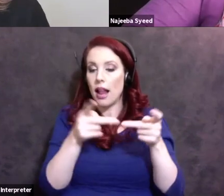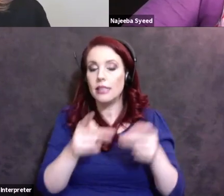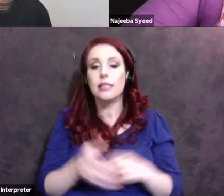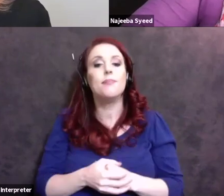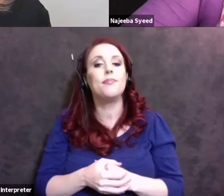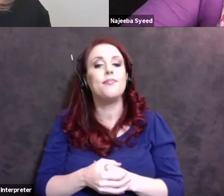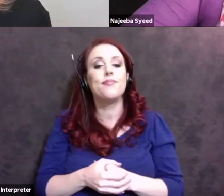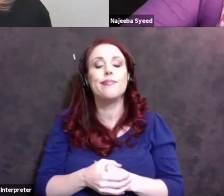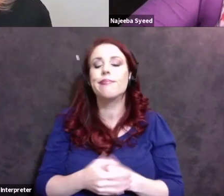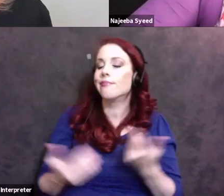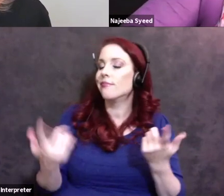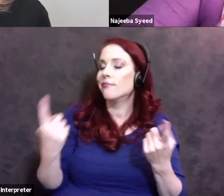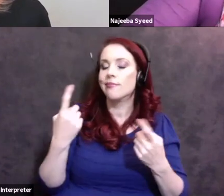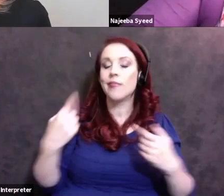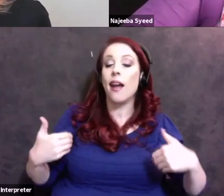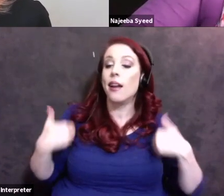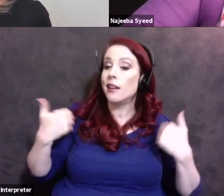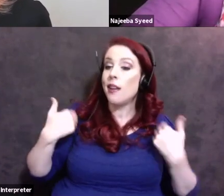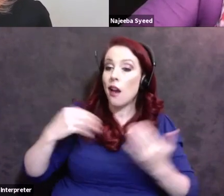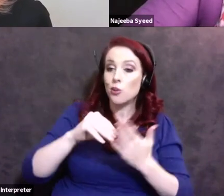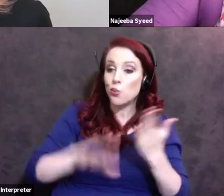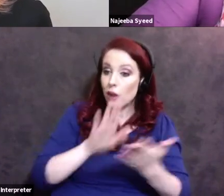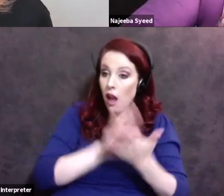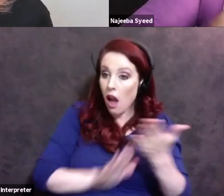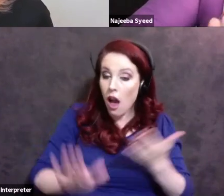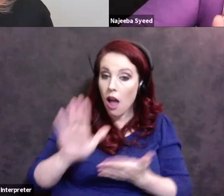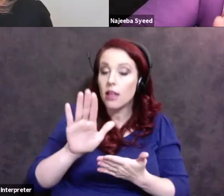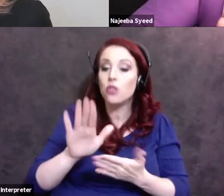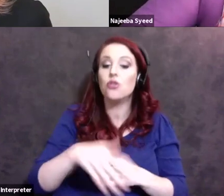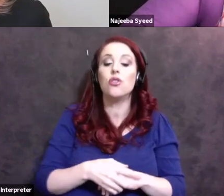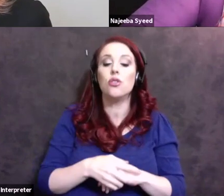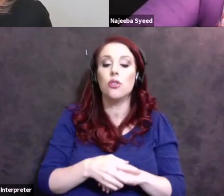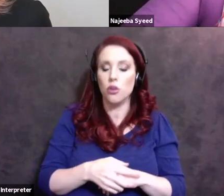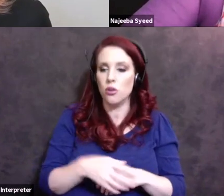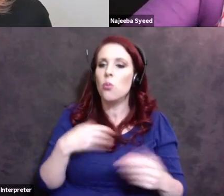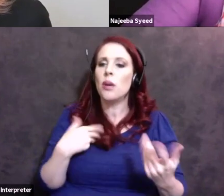student at a college, we were in a session around diversity and I was working with the